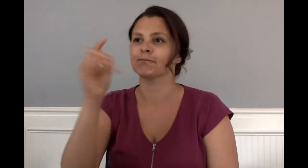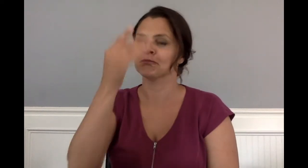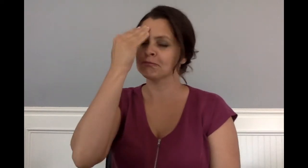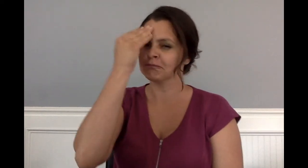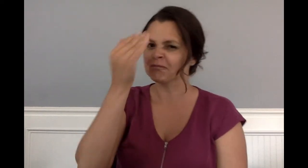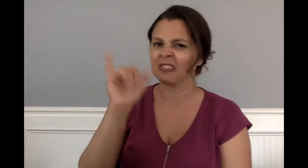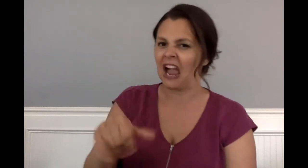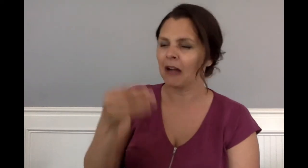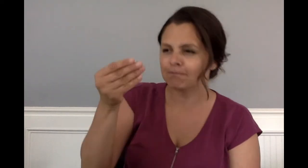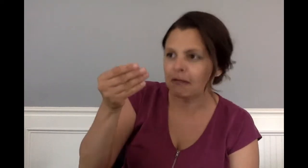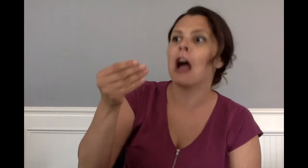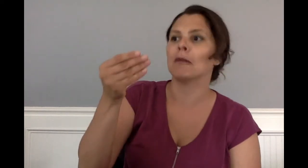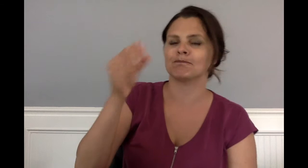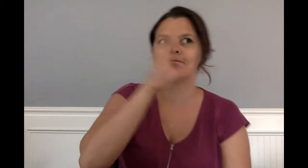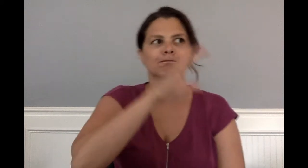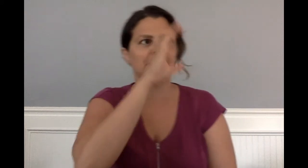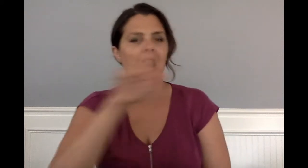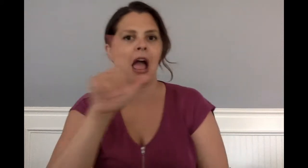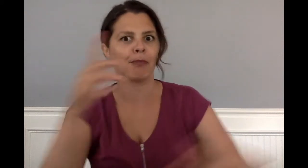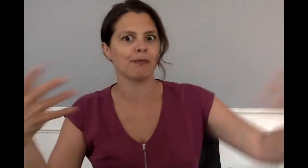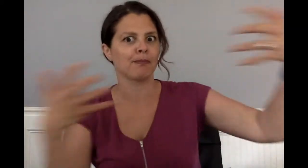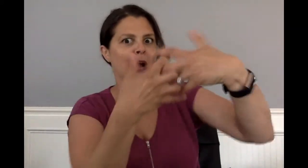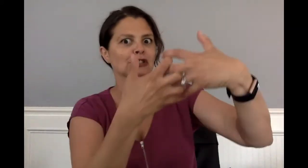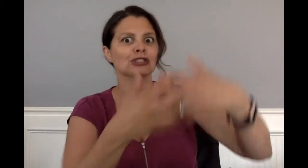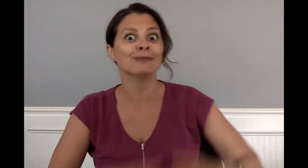Miss Tweedy picked up her thwacker and inkpad—“with a decimal point.”